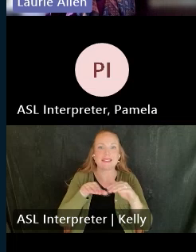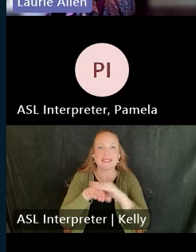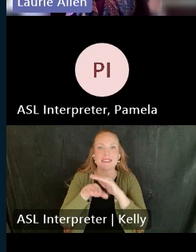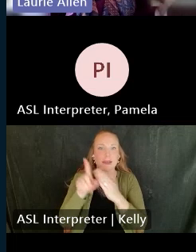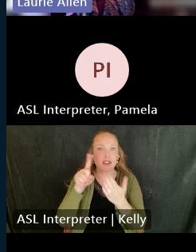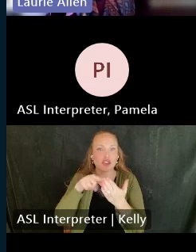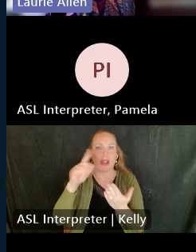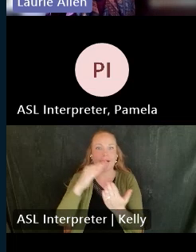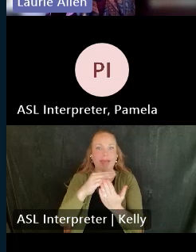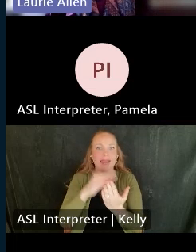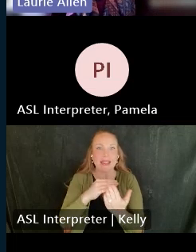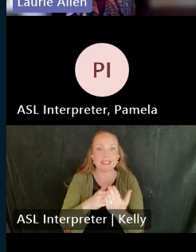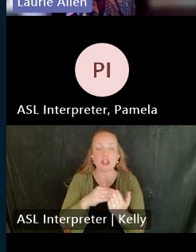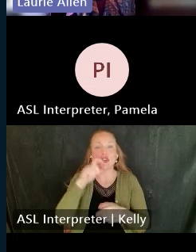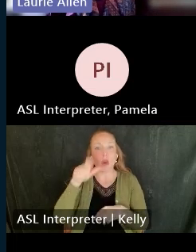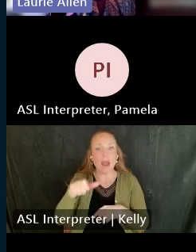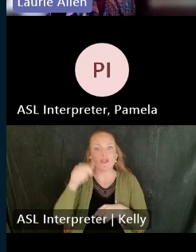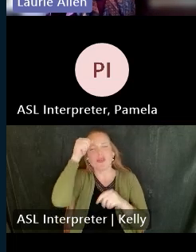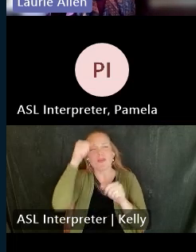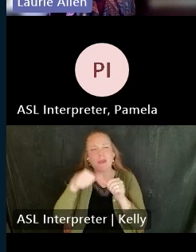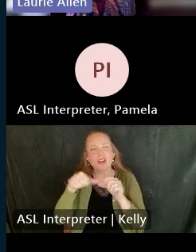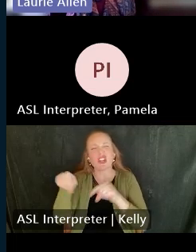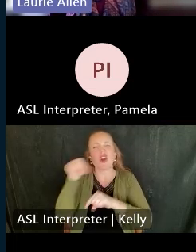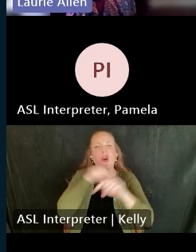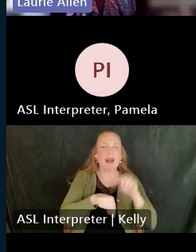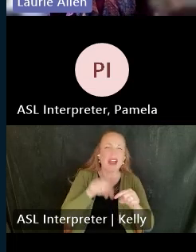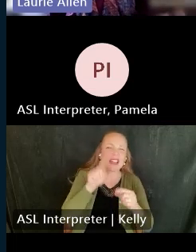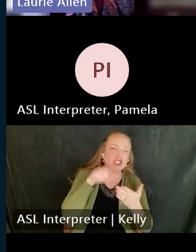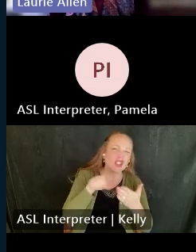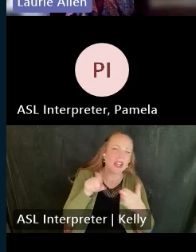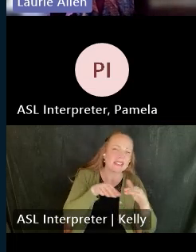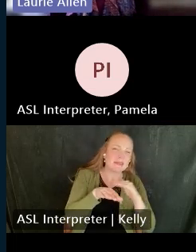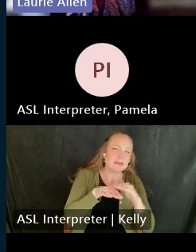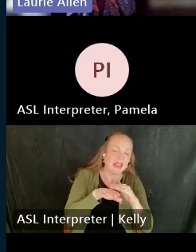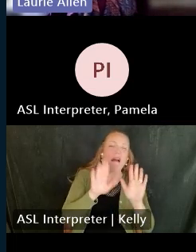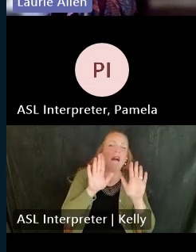We don’t have to remember to check accessibility on the back end. We can check it as we're going along.